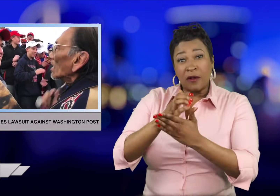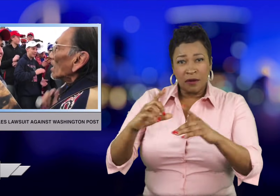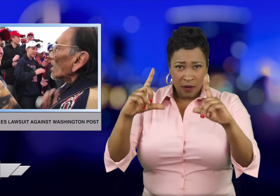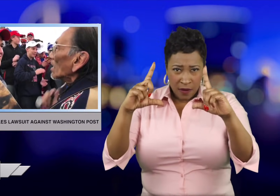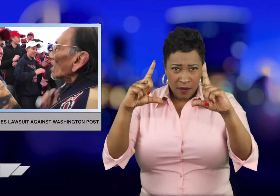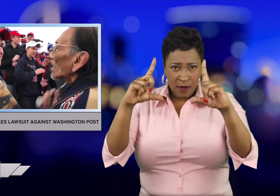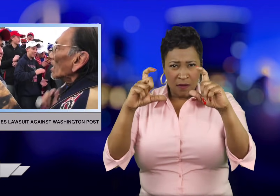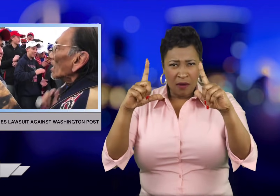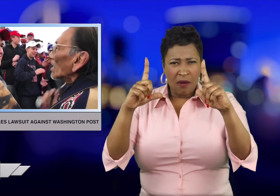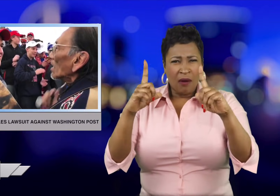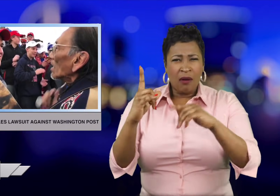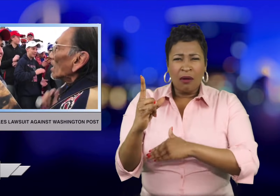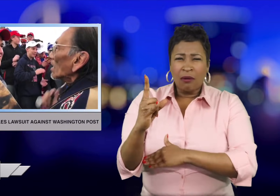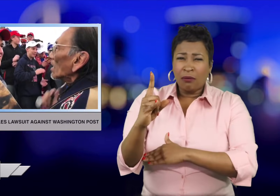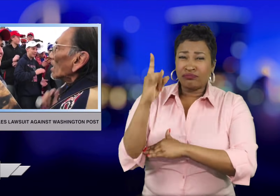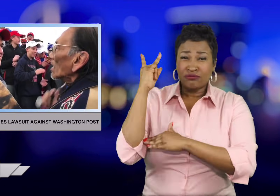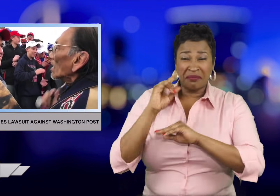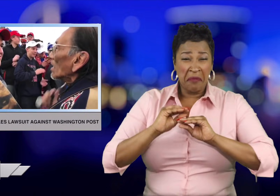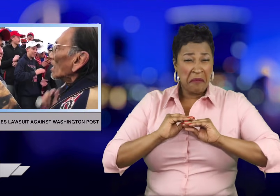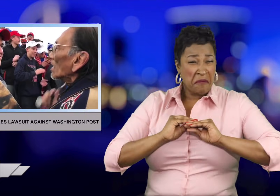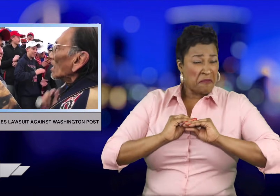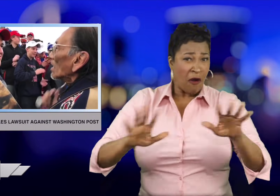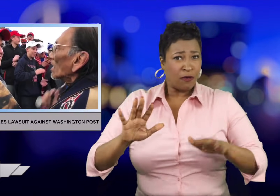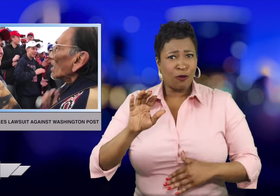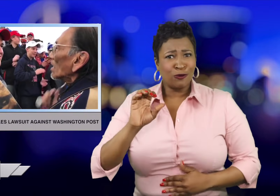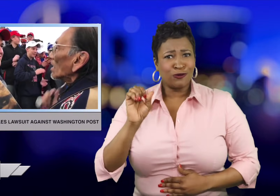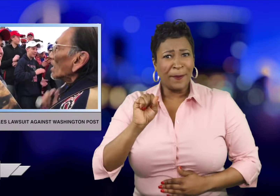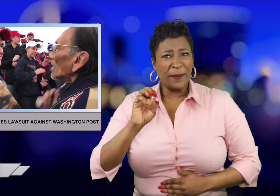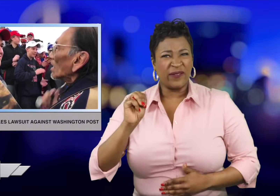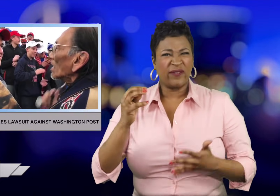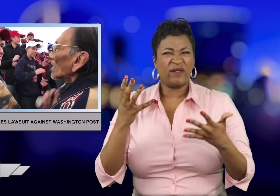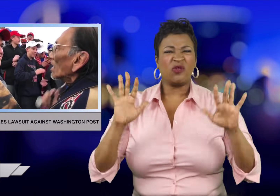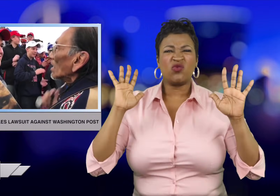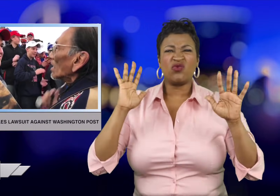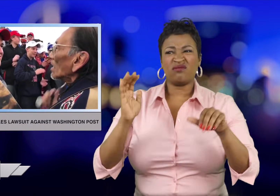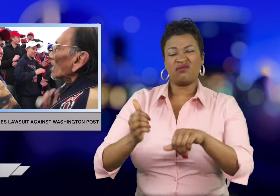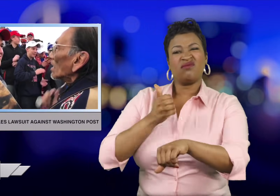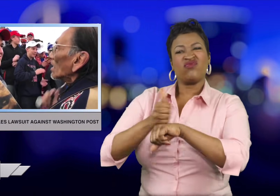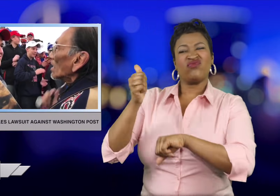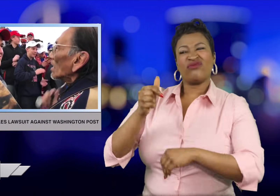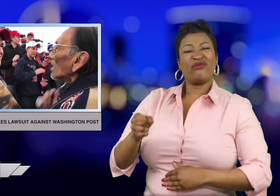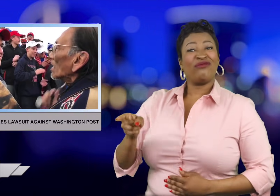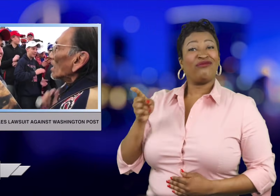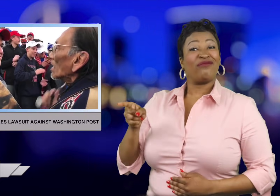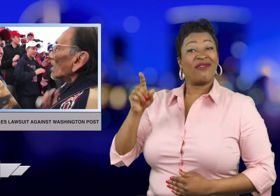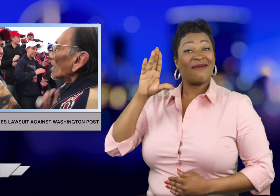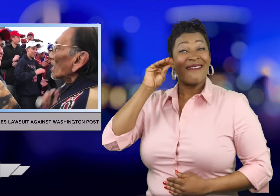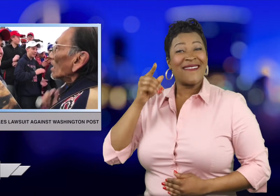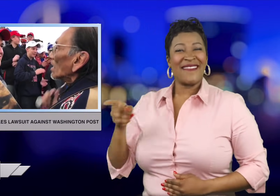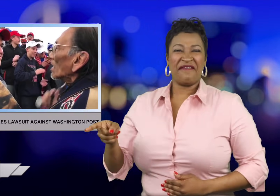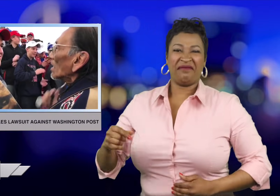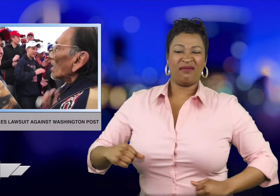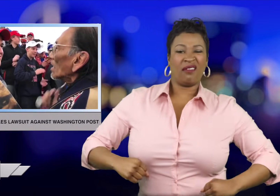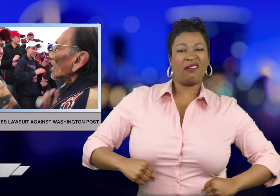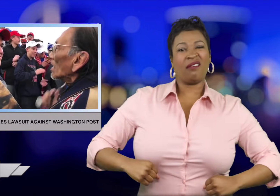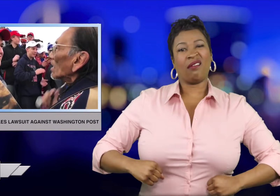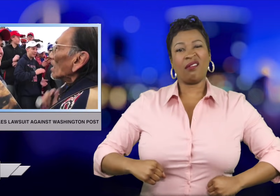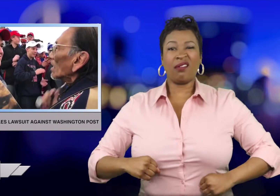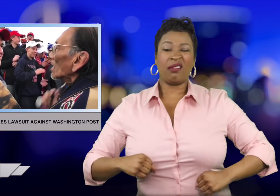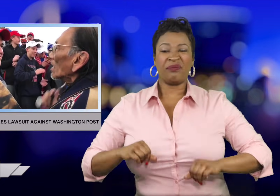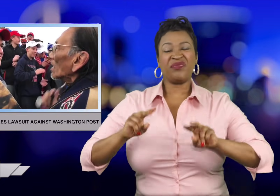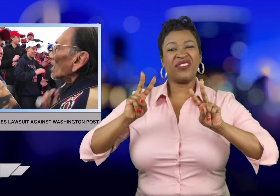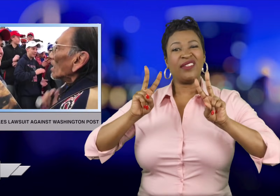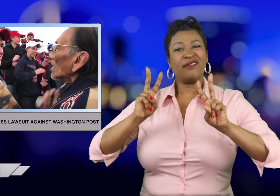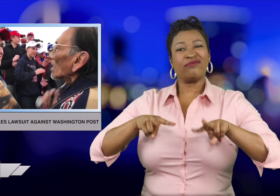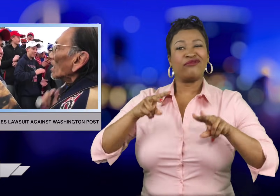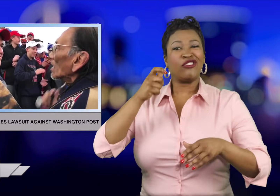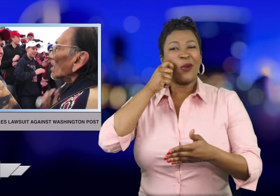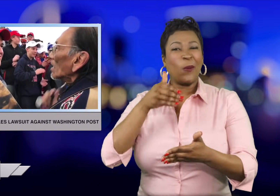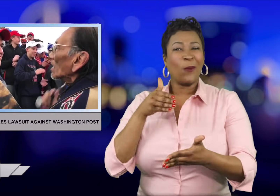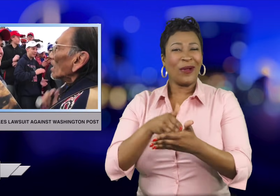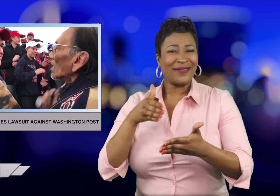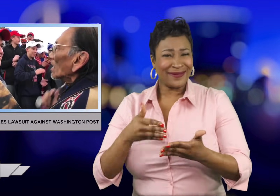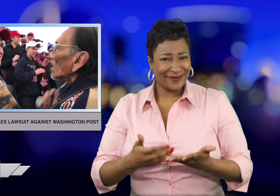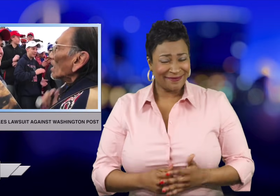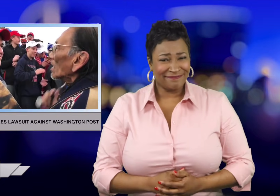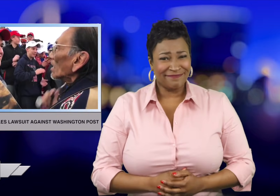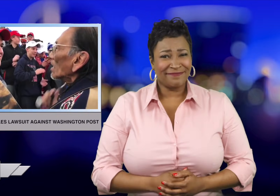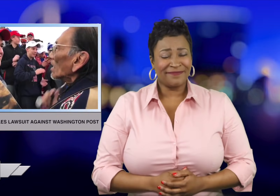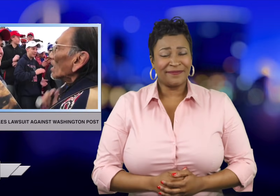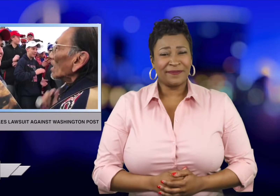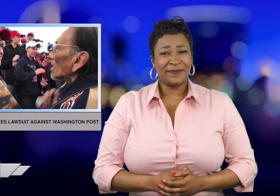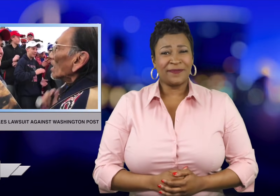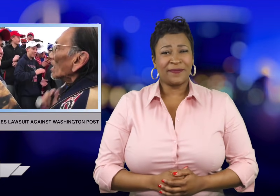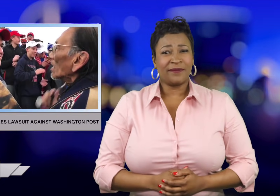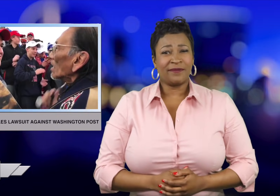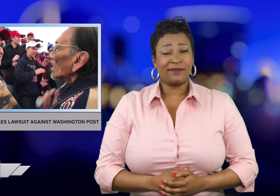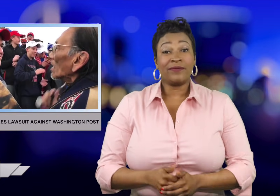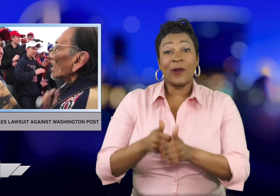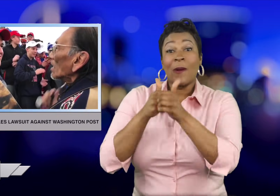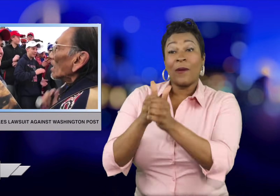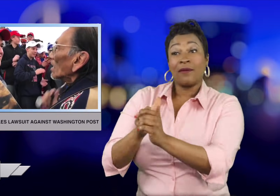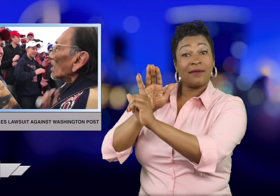After the images went viral on social media, Sandmann was accused of bigotry.